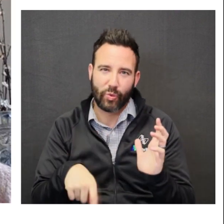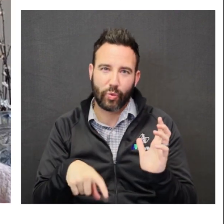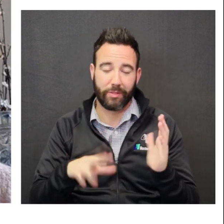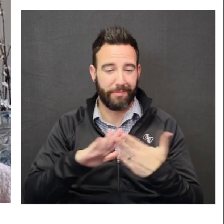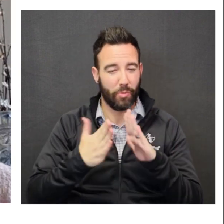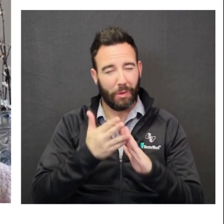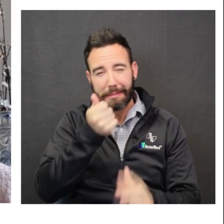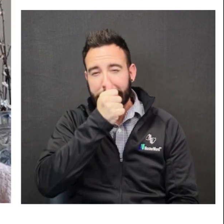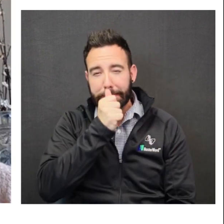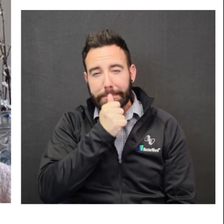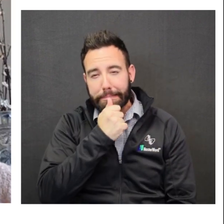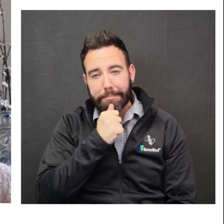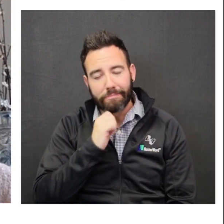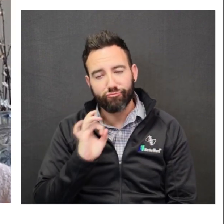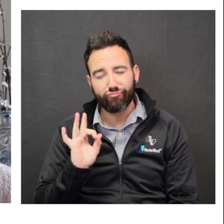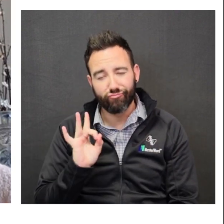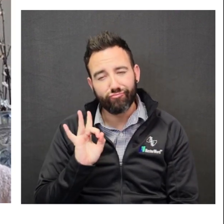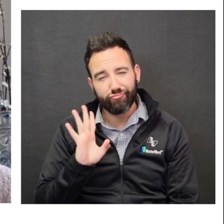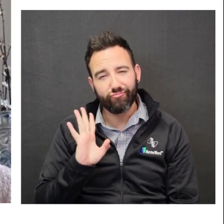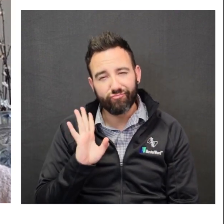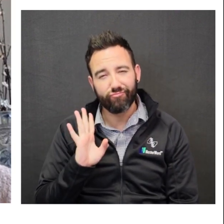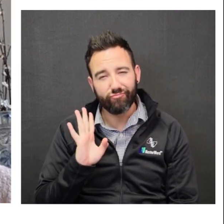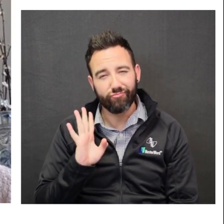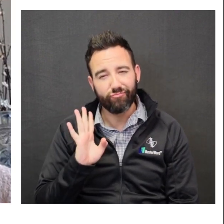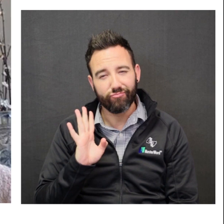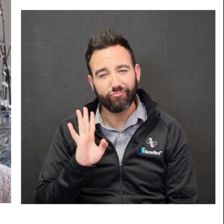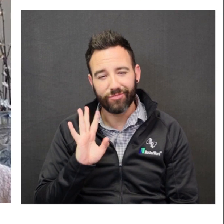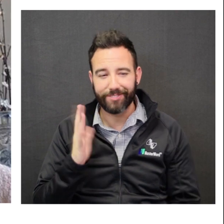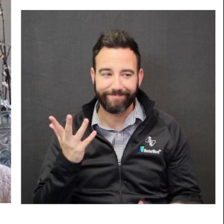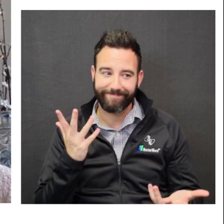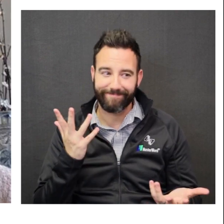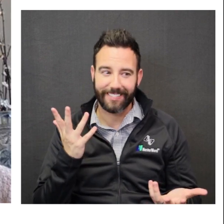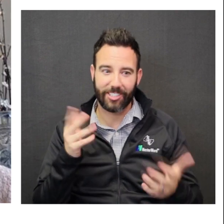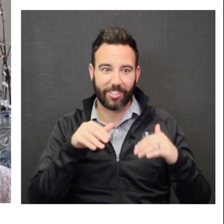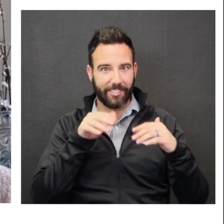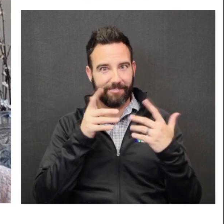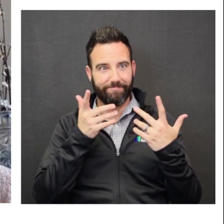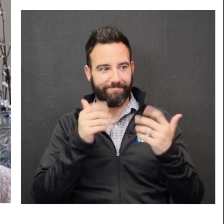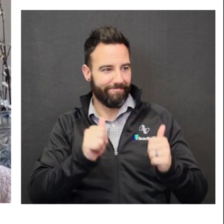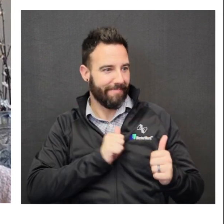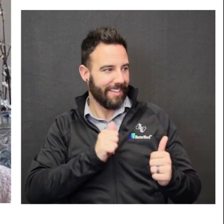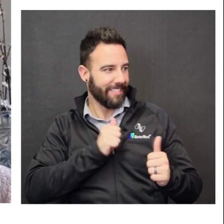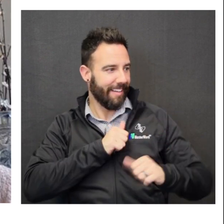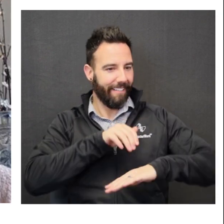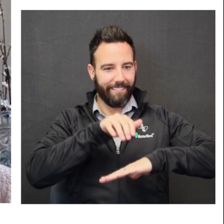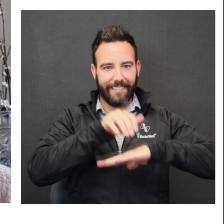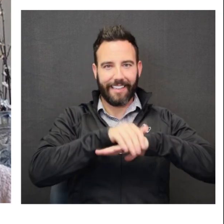it's just not the the you know, the access that I as an English speaker just